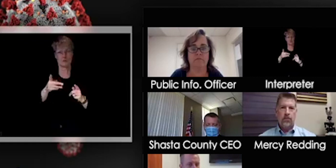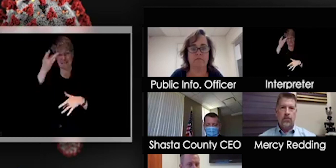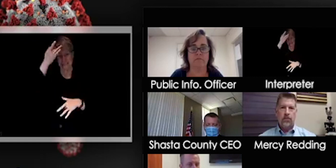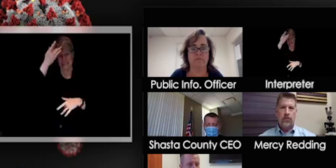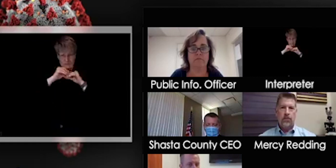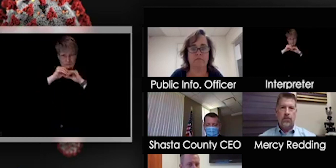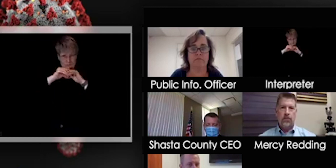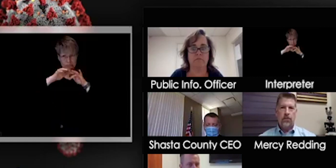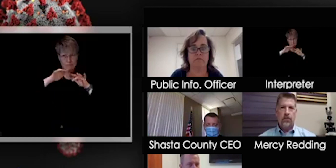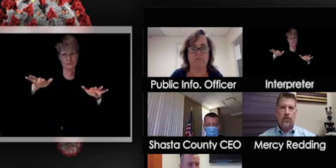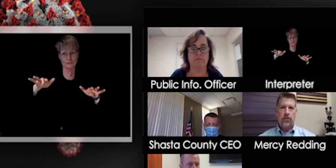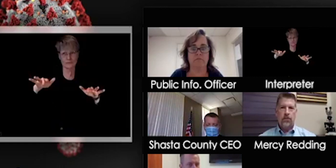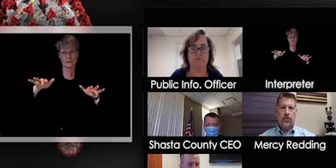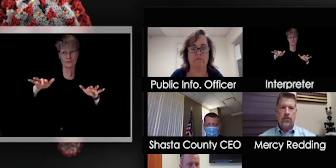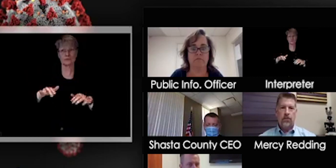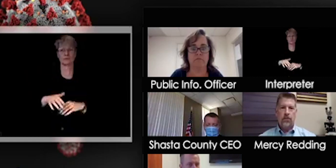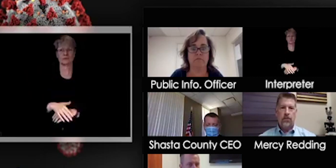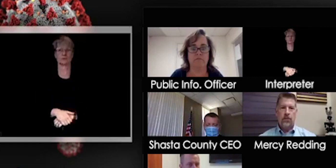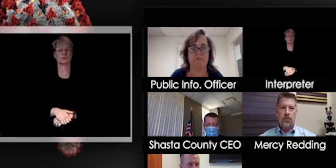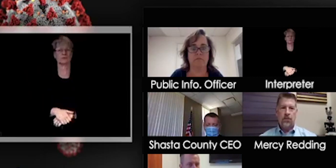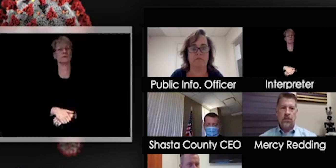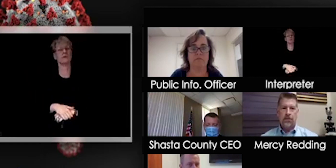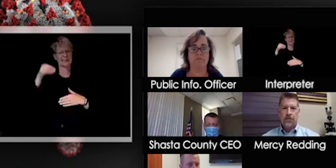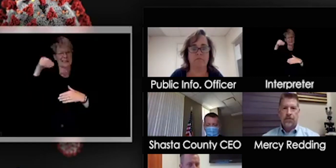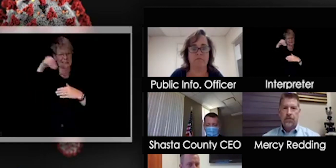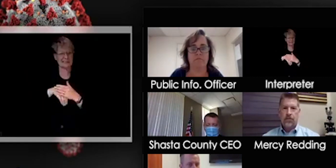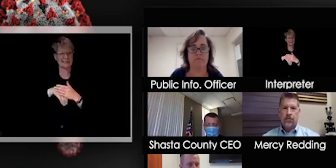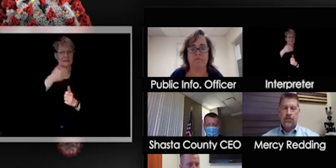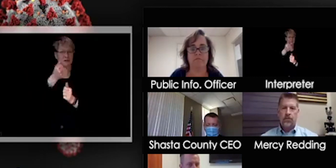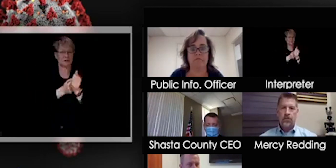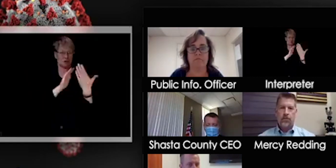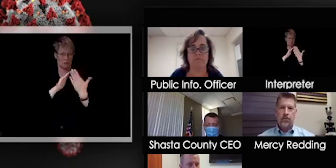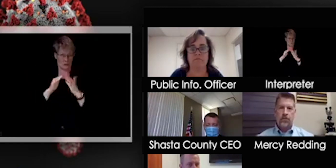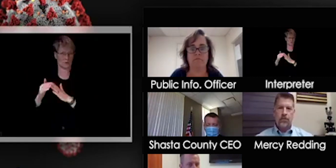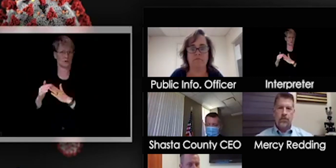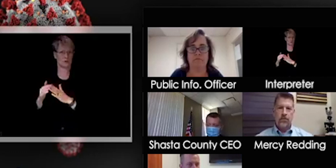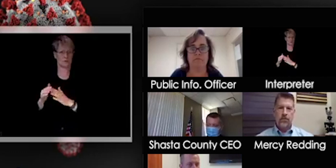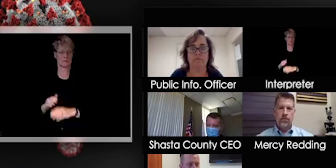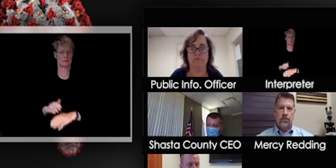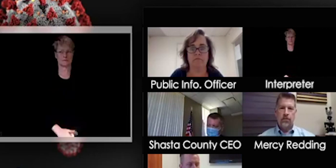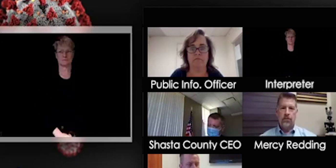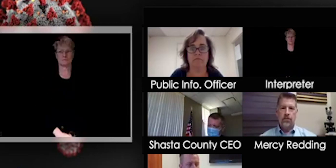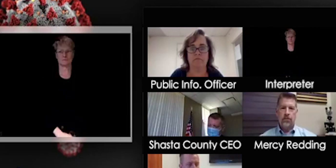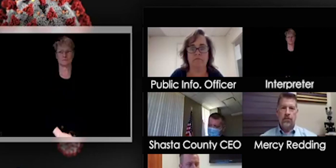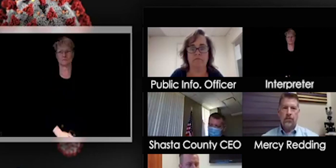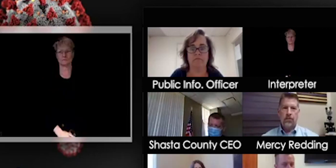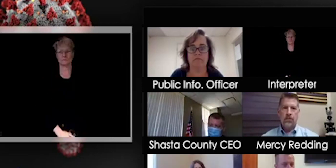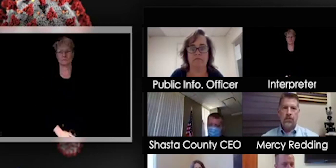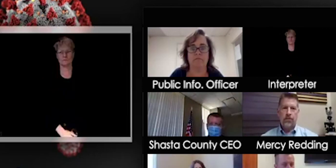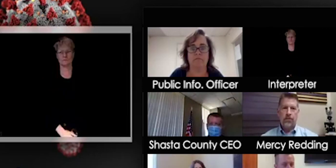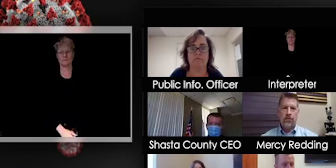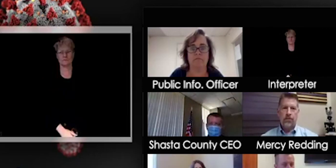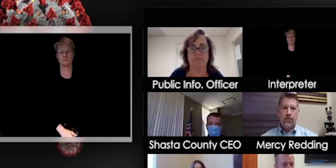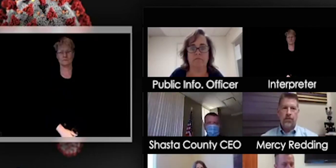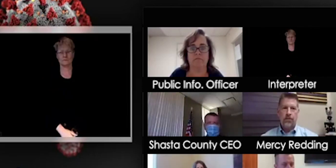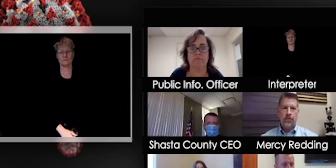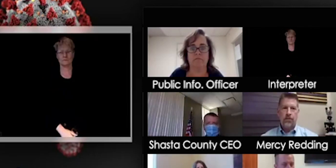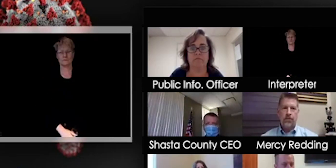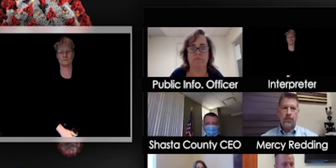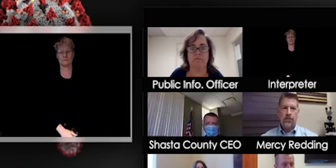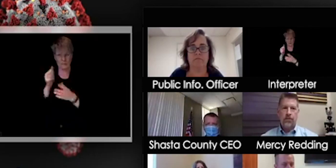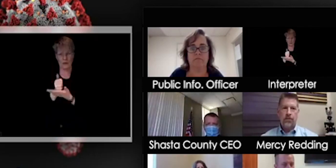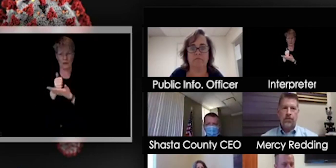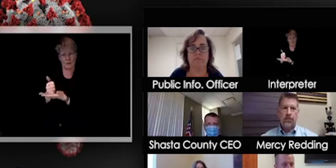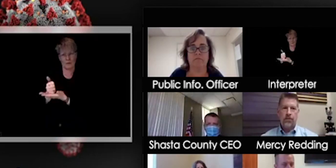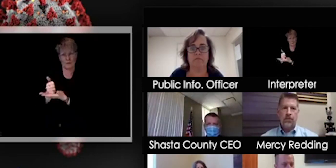capacity in communities, in order to determine what we call non-pharmaceutical intervention,